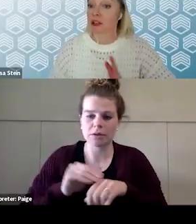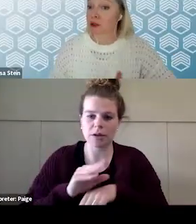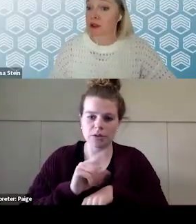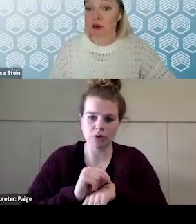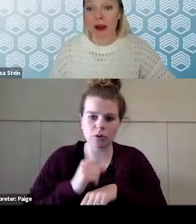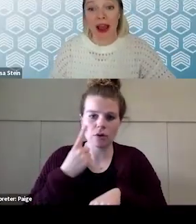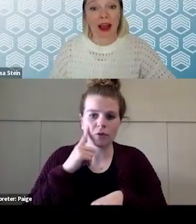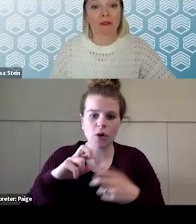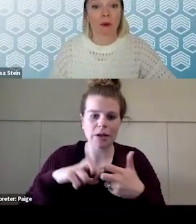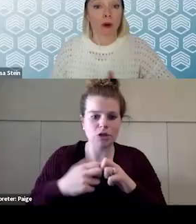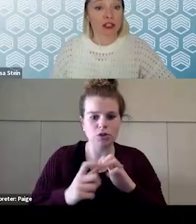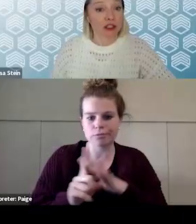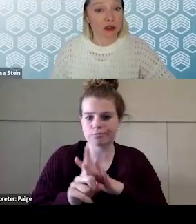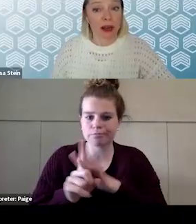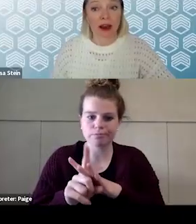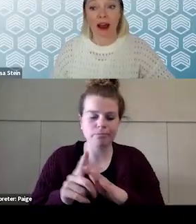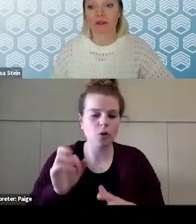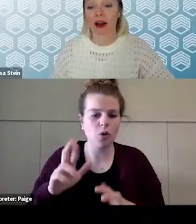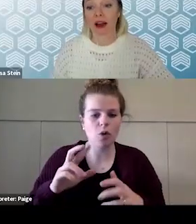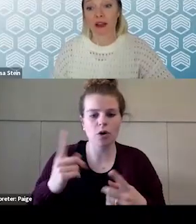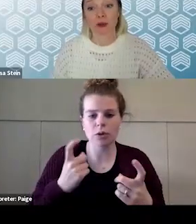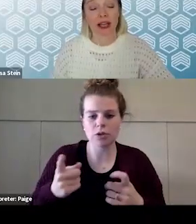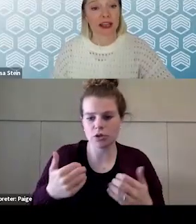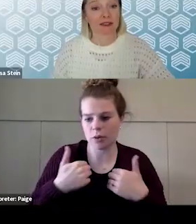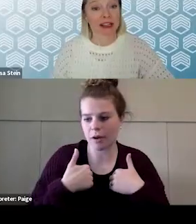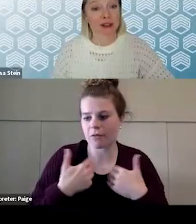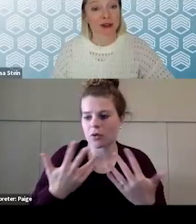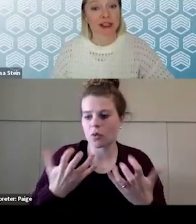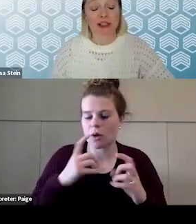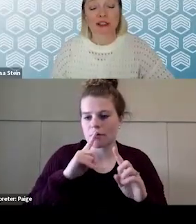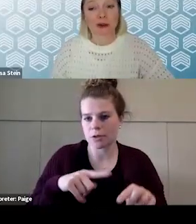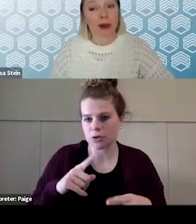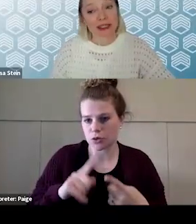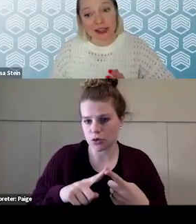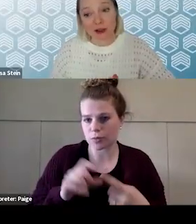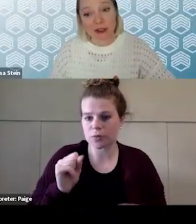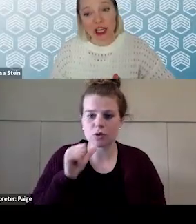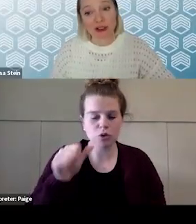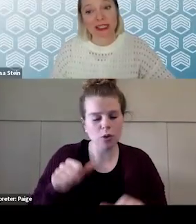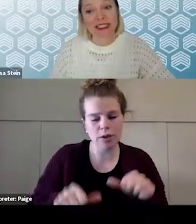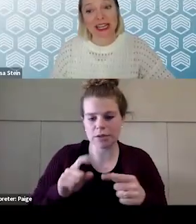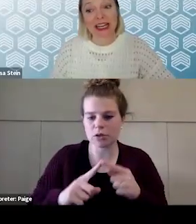for issues that you may have or questions you may have that you would like to have answered. So don't hesitate to reach out to us.